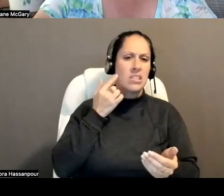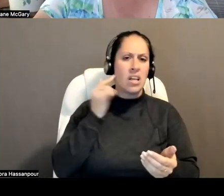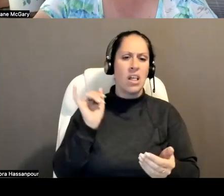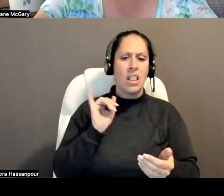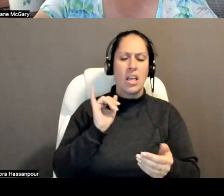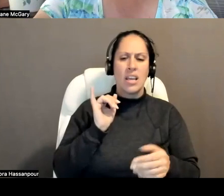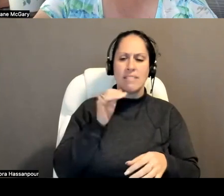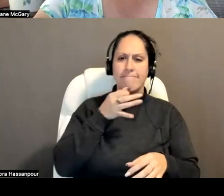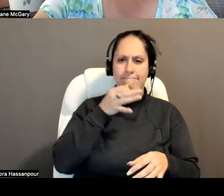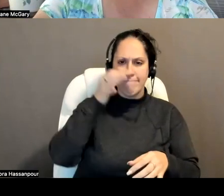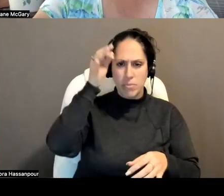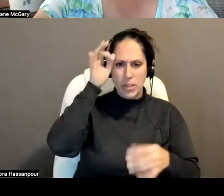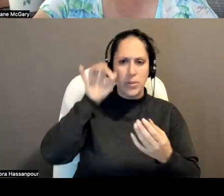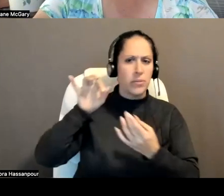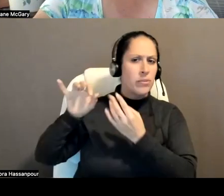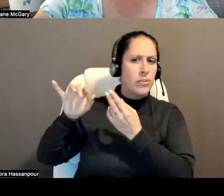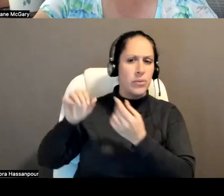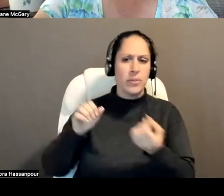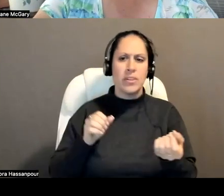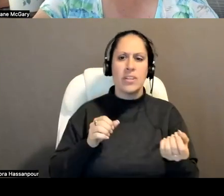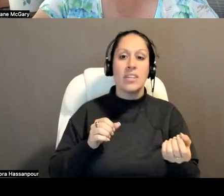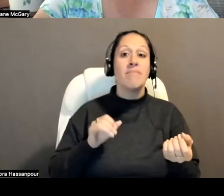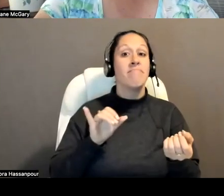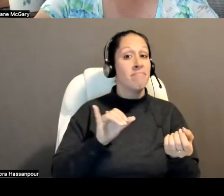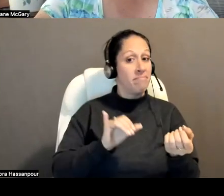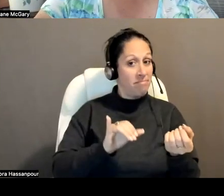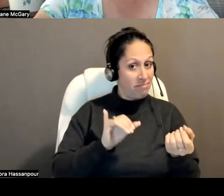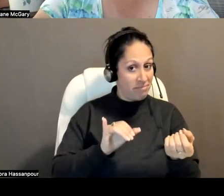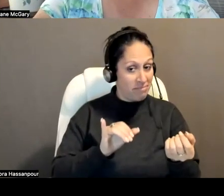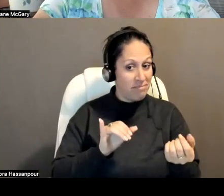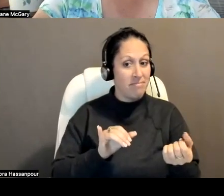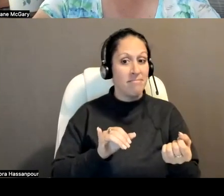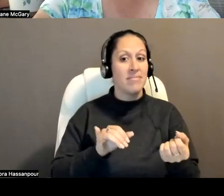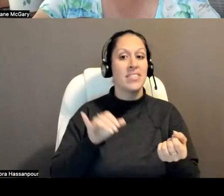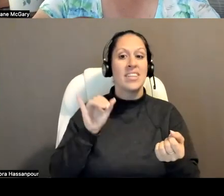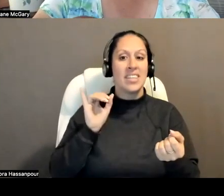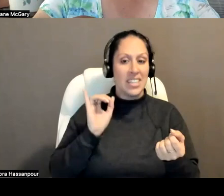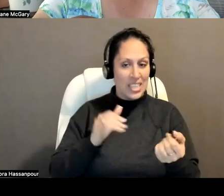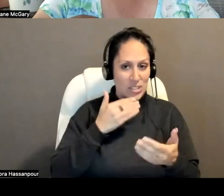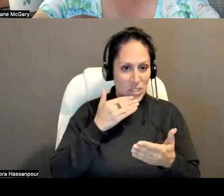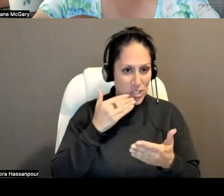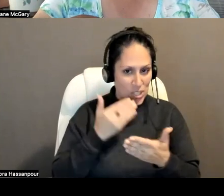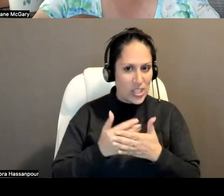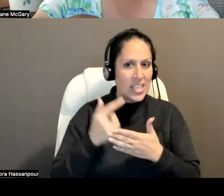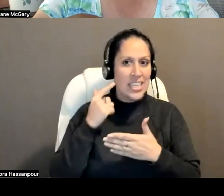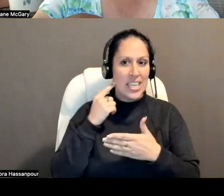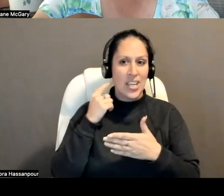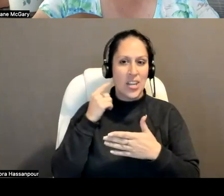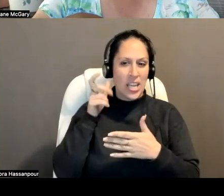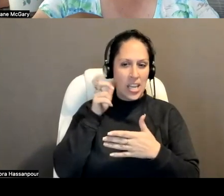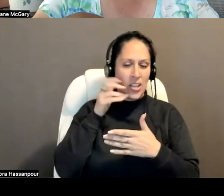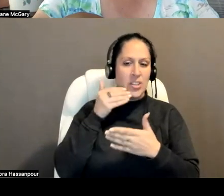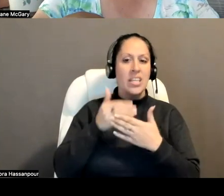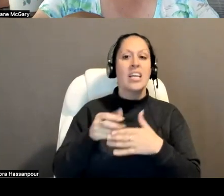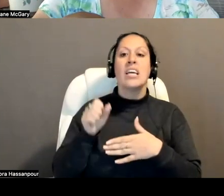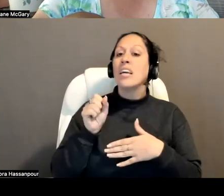American flute, which is-- That's a very good ear! Um, yes, very close